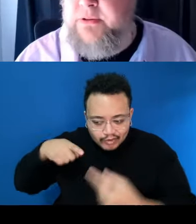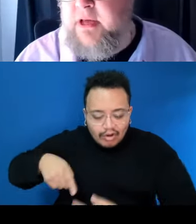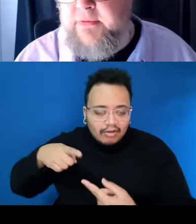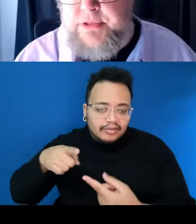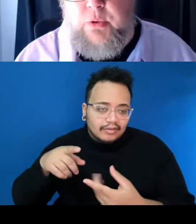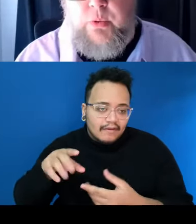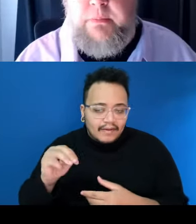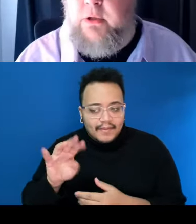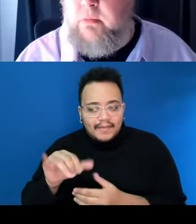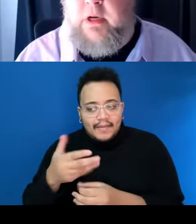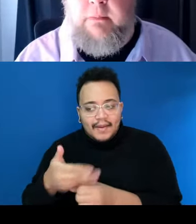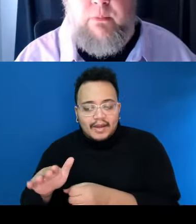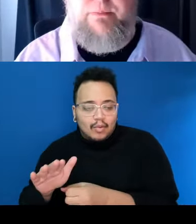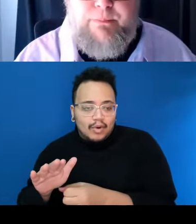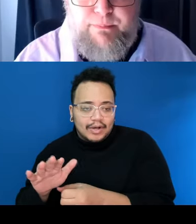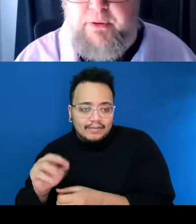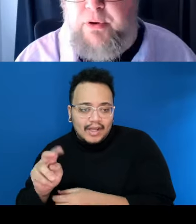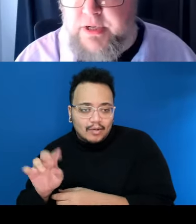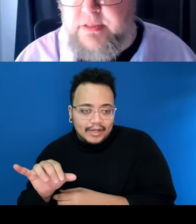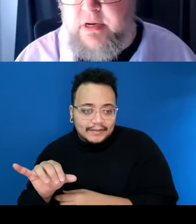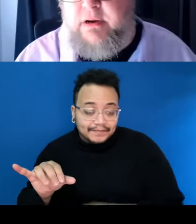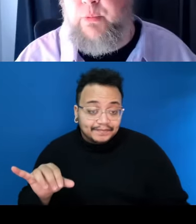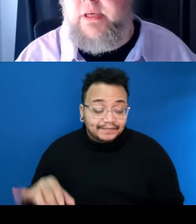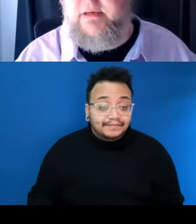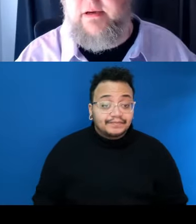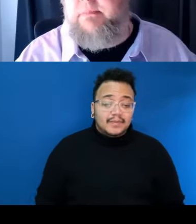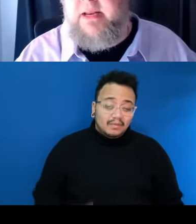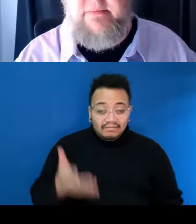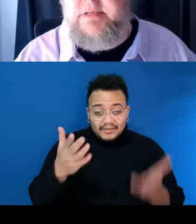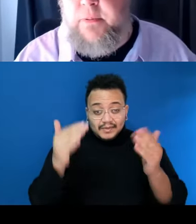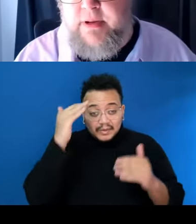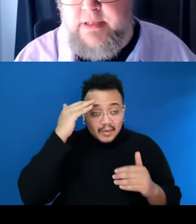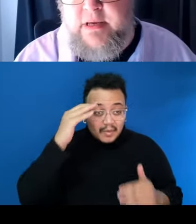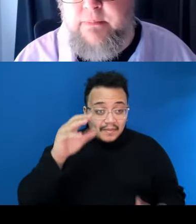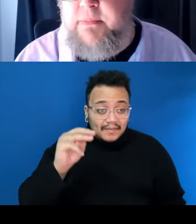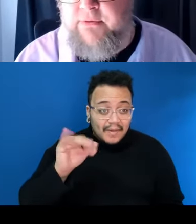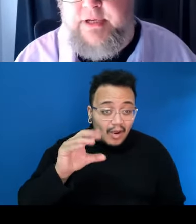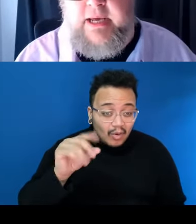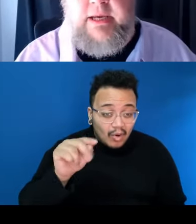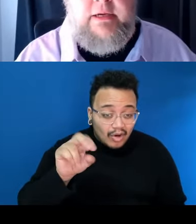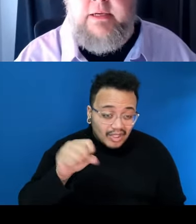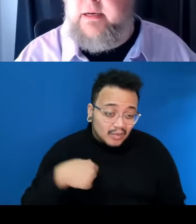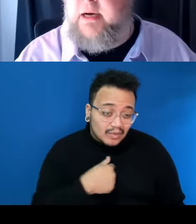So, a lot of us know what microaggressions are and we many of us experience them every day,